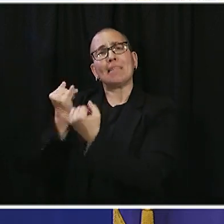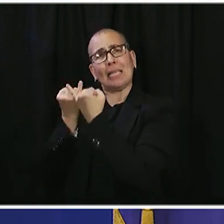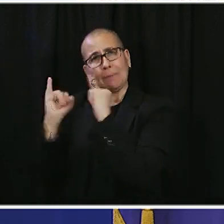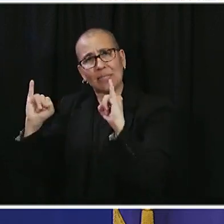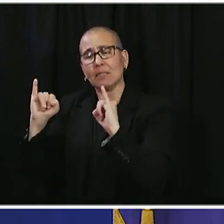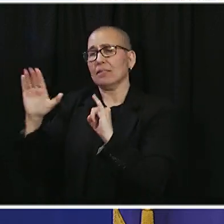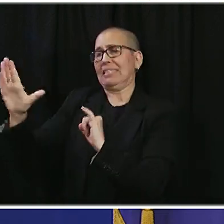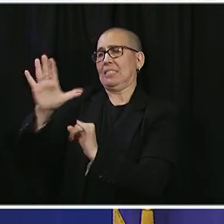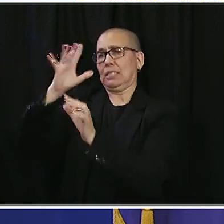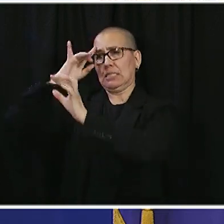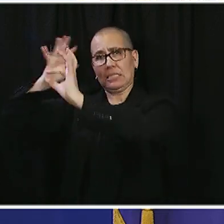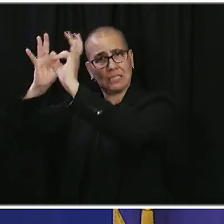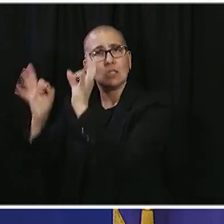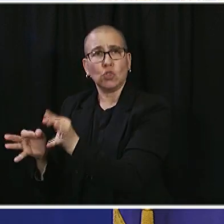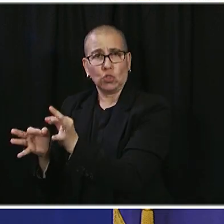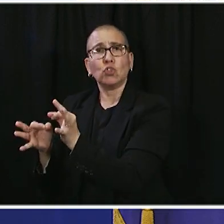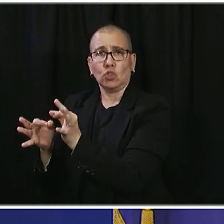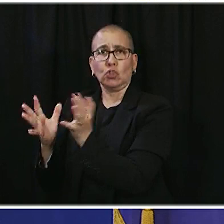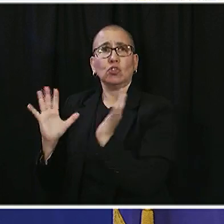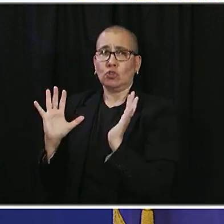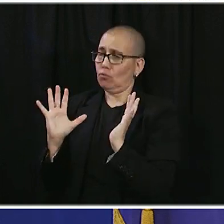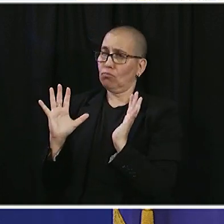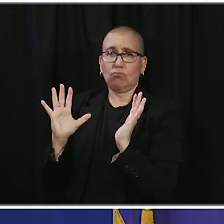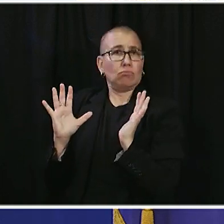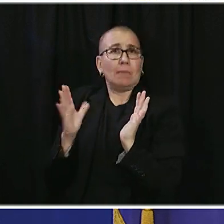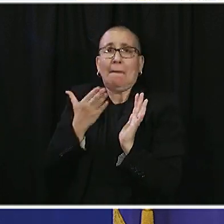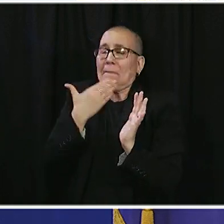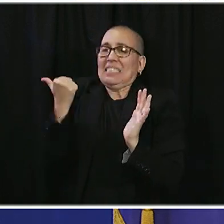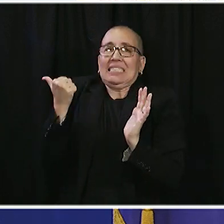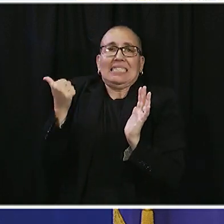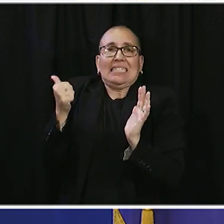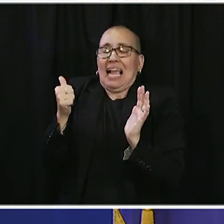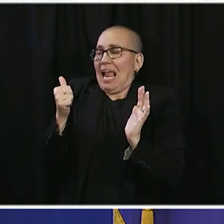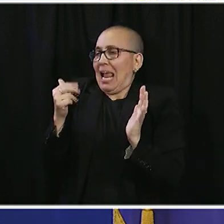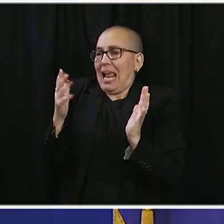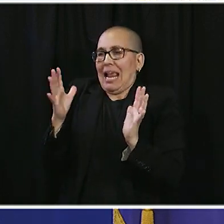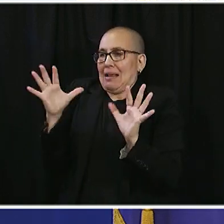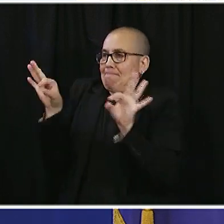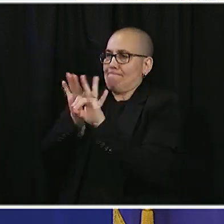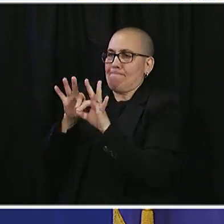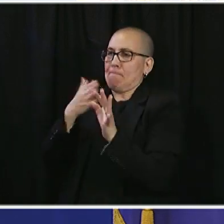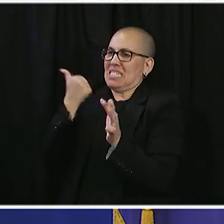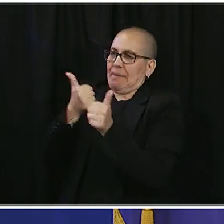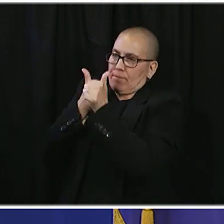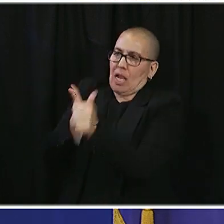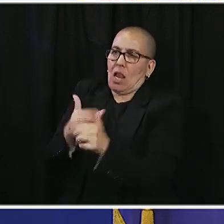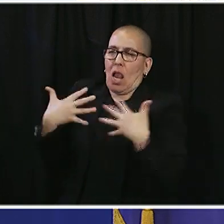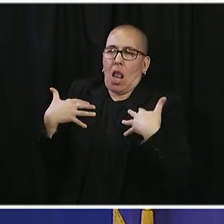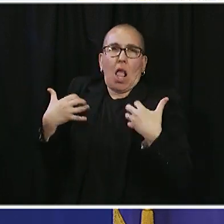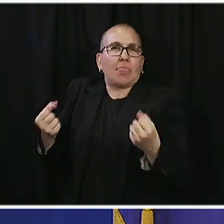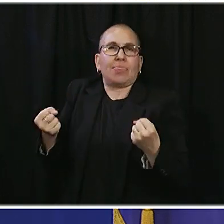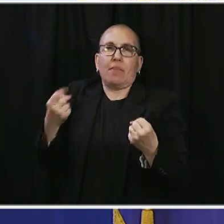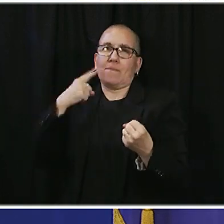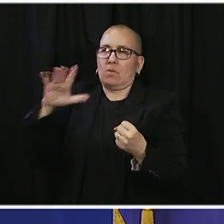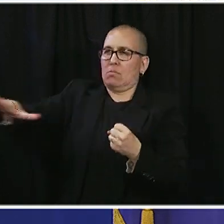BUT WHAT I WOULD SAY IS THAT I RESPECT THE SOVEREIGNTY OF THESE NATIONS. THEY WILL MAKE THE DECISIONS ON THE BEST INTERESTS AND THE HEALTH OF THEIR EMPLOYEES AND